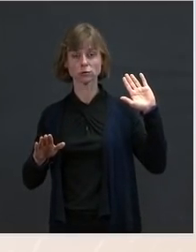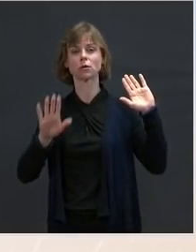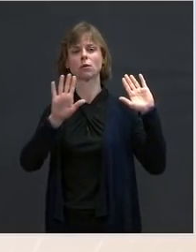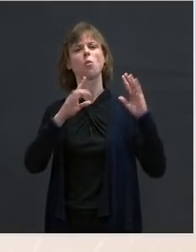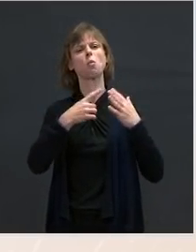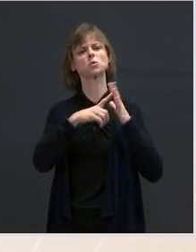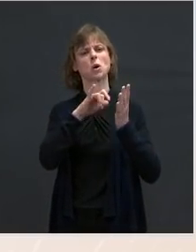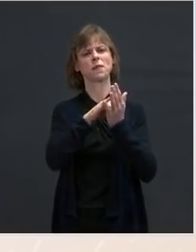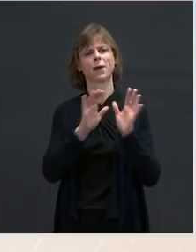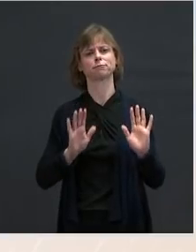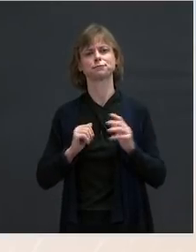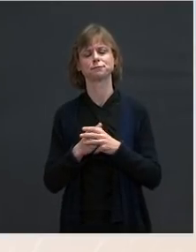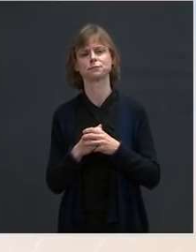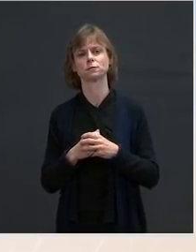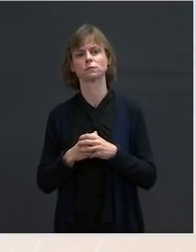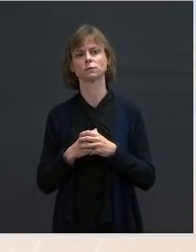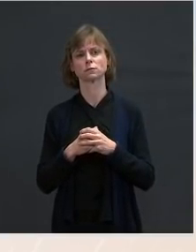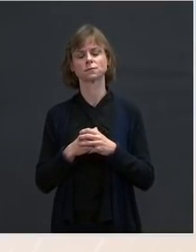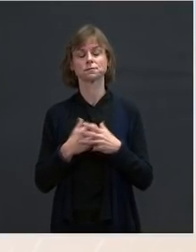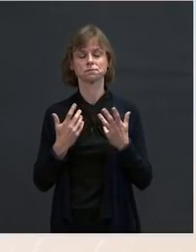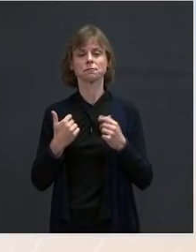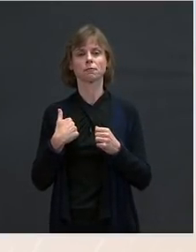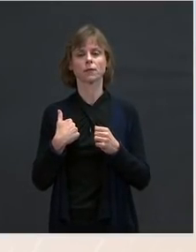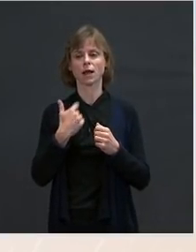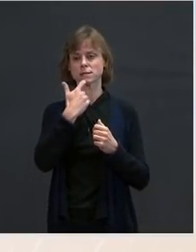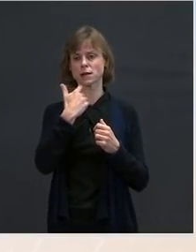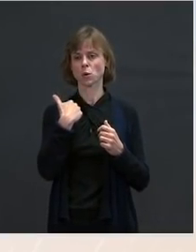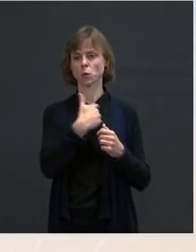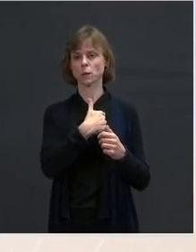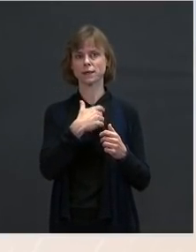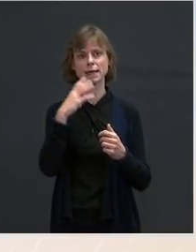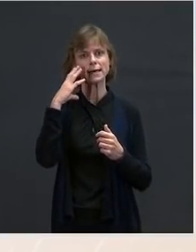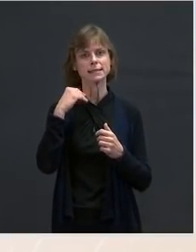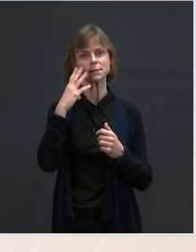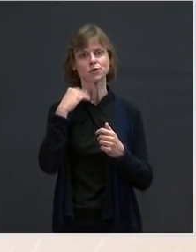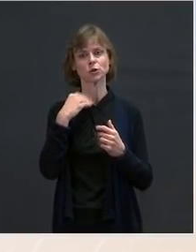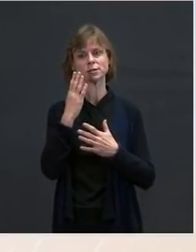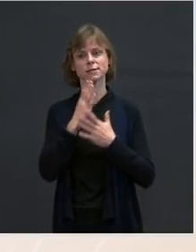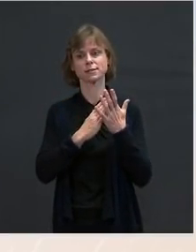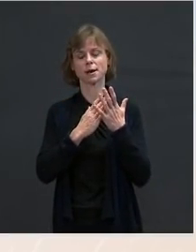I would say that we experienced some intransigence during the --